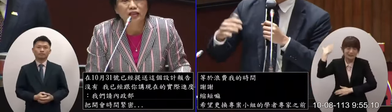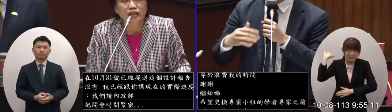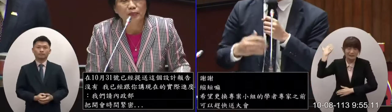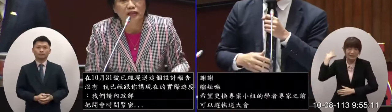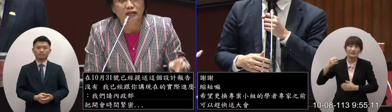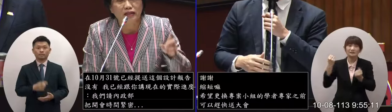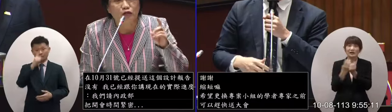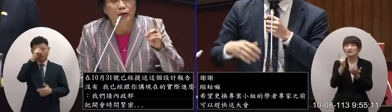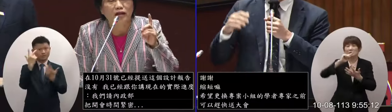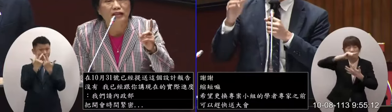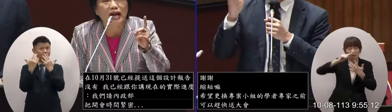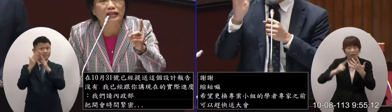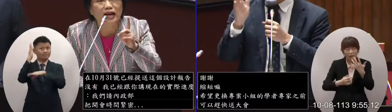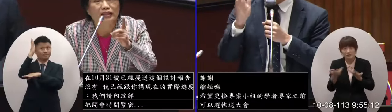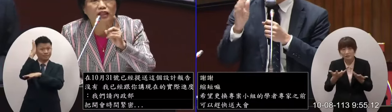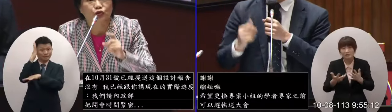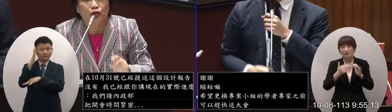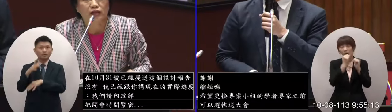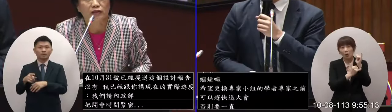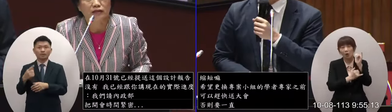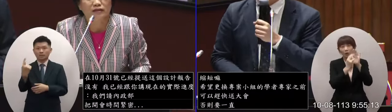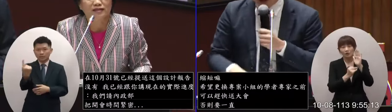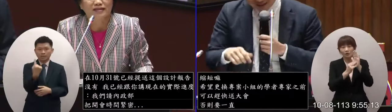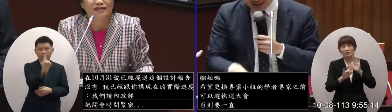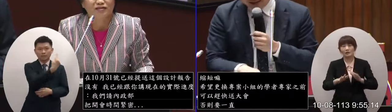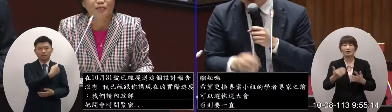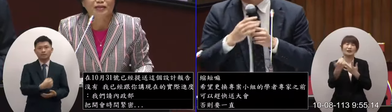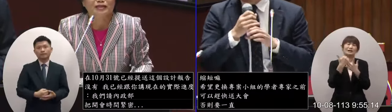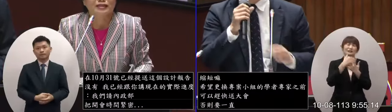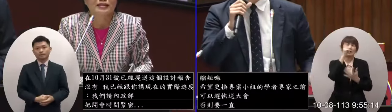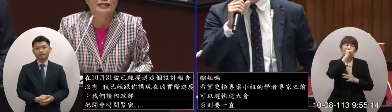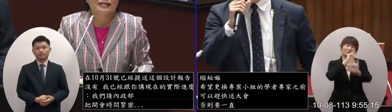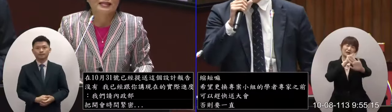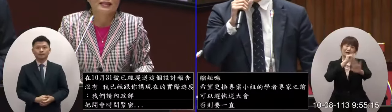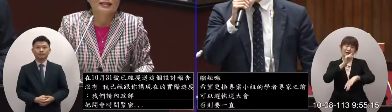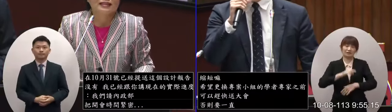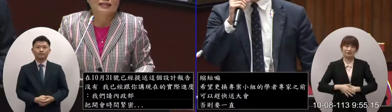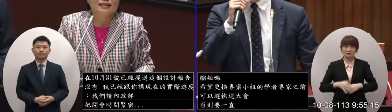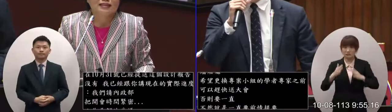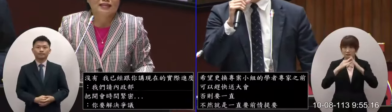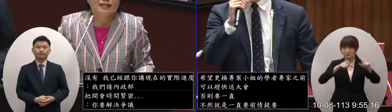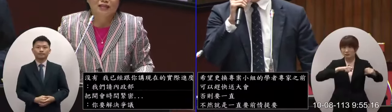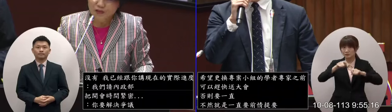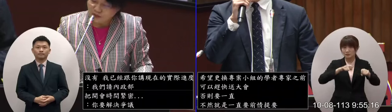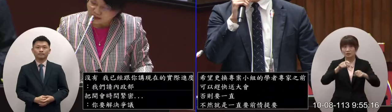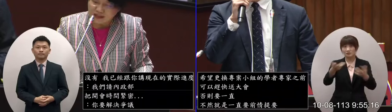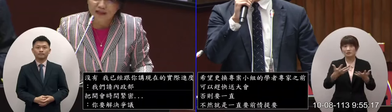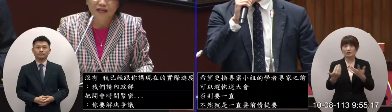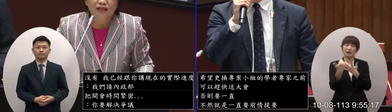I hope the New Taipei City Government will not end the case one by one. This is an urban planning case. You have to interrupt. This is not a political issue.